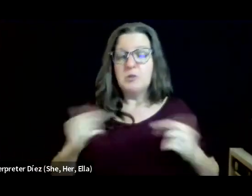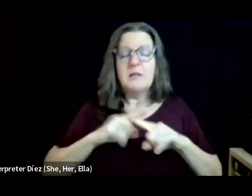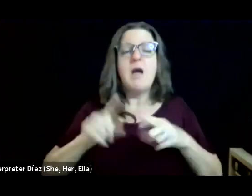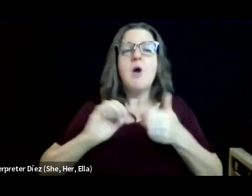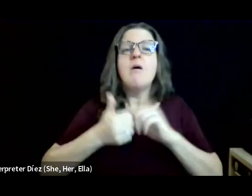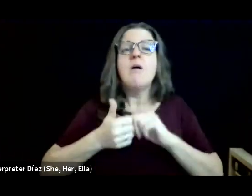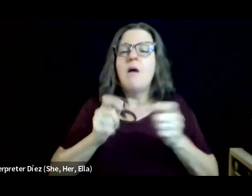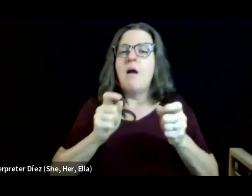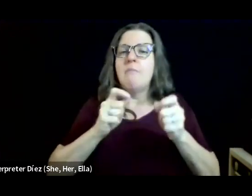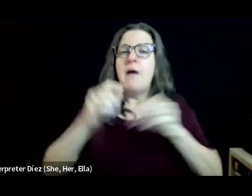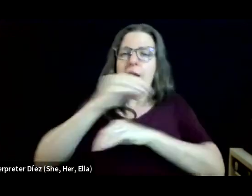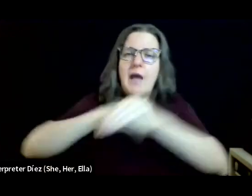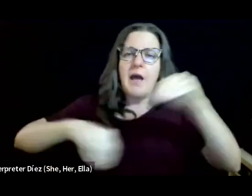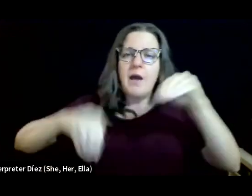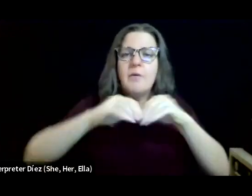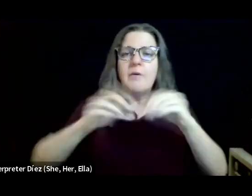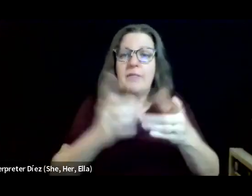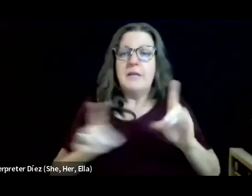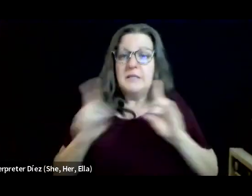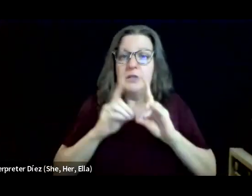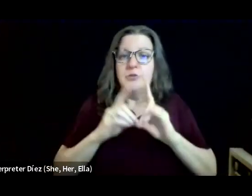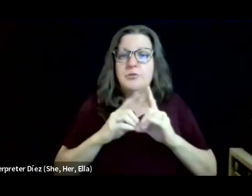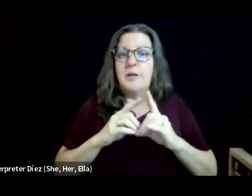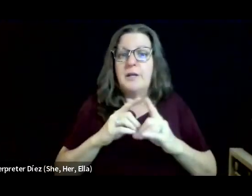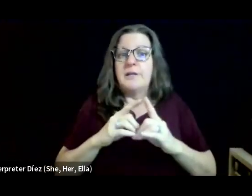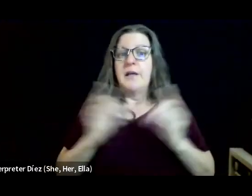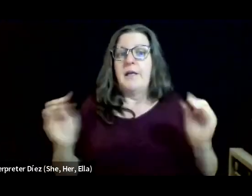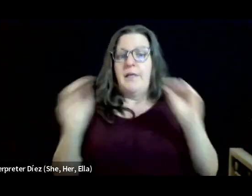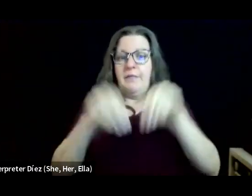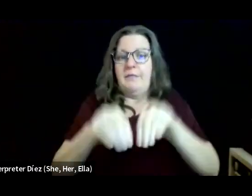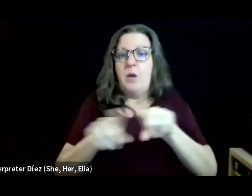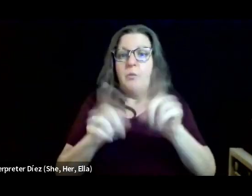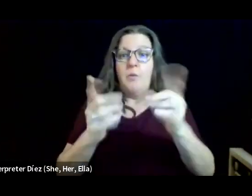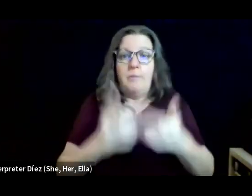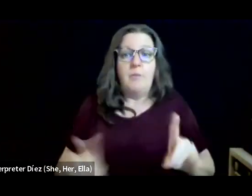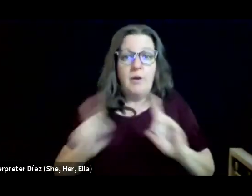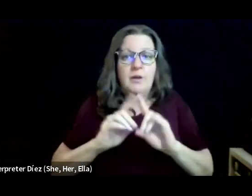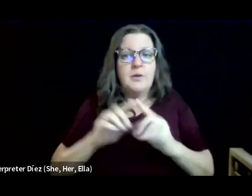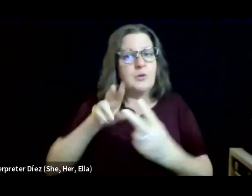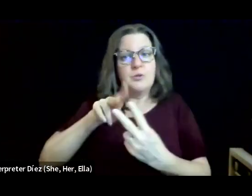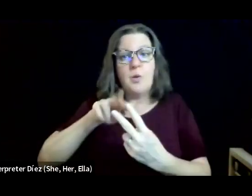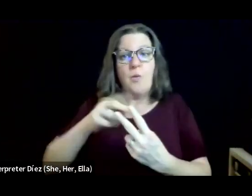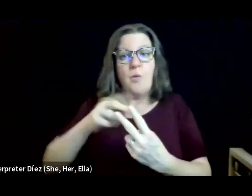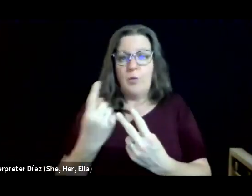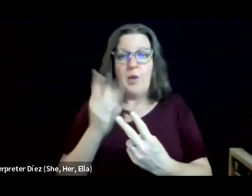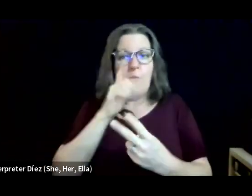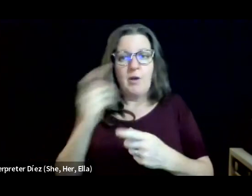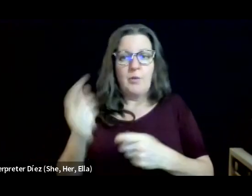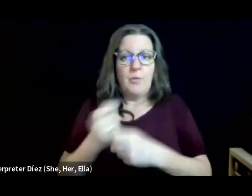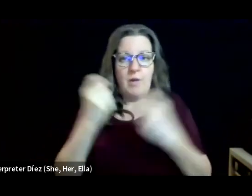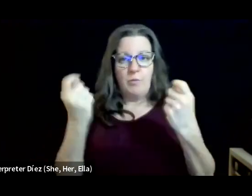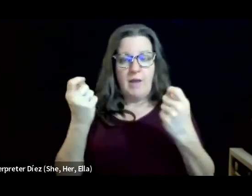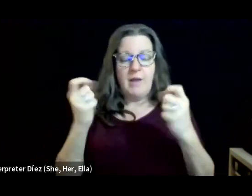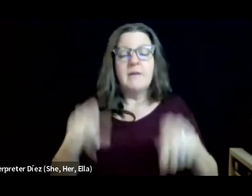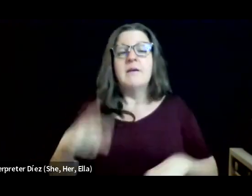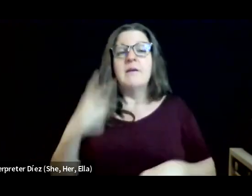they were drawn into each other's District, so only one of them is going to win. So you could uh, see Mr. Lackey come